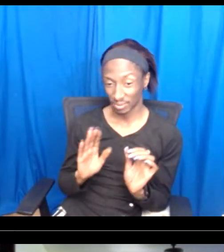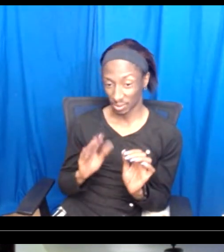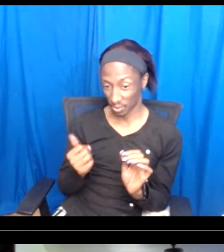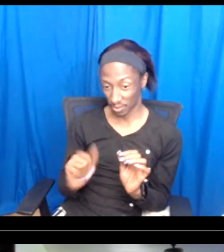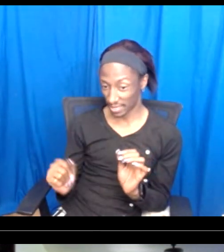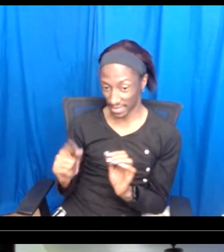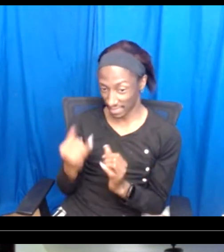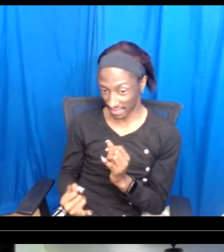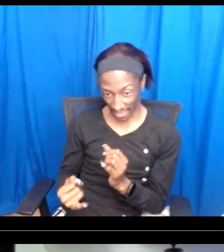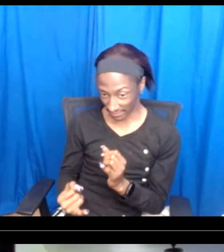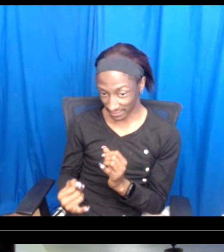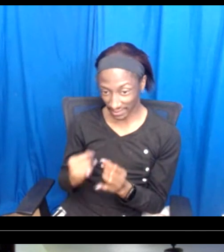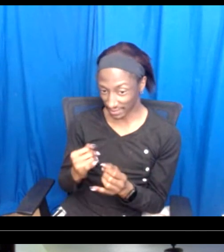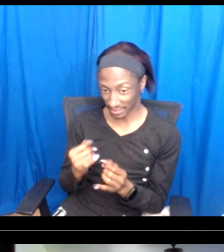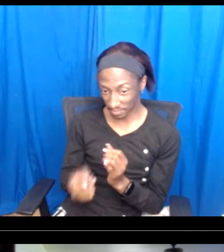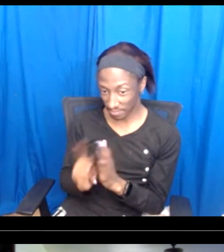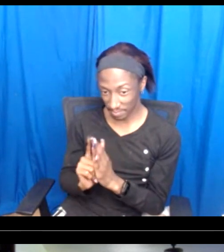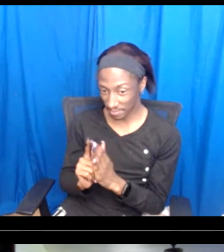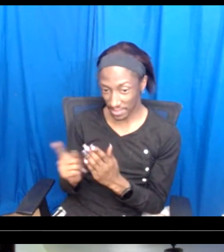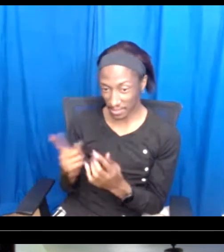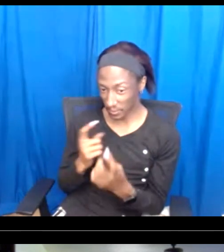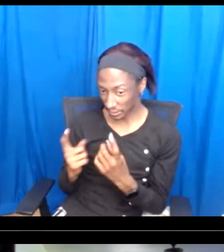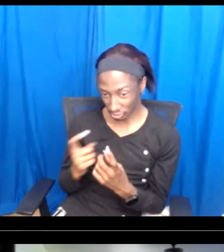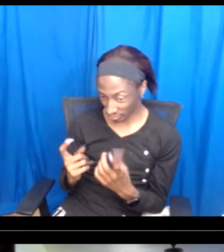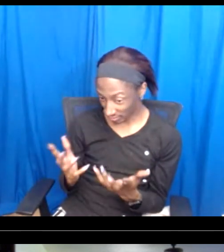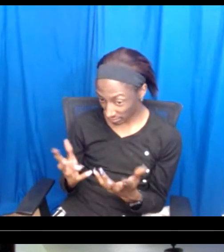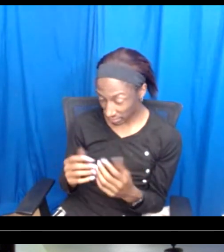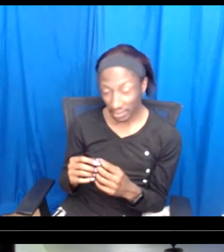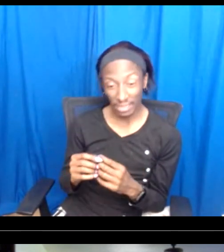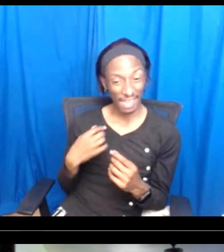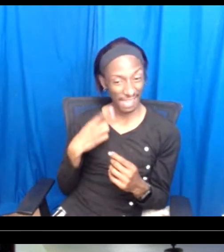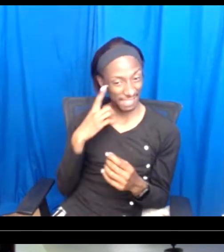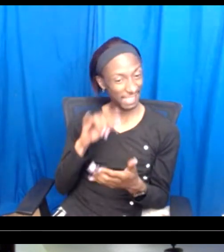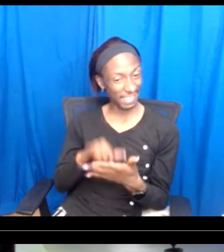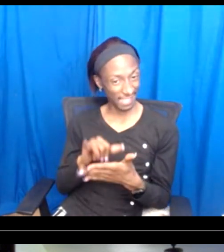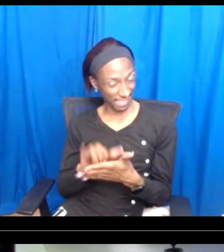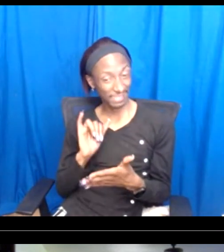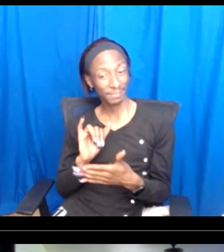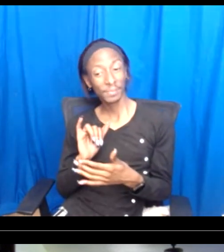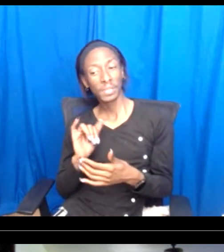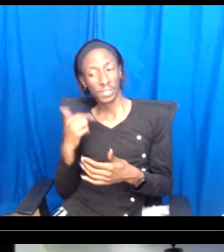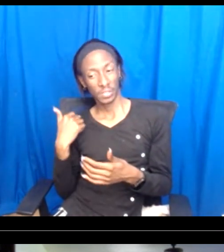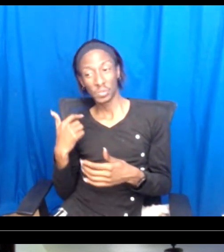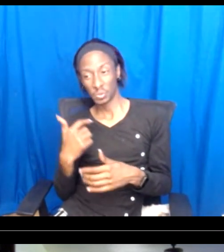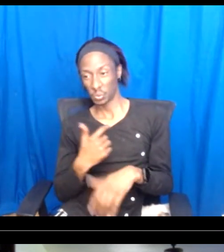come in before we say goodbye for the day. But I think that might be it. We are at time.